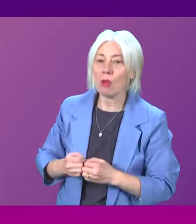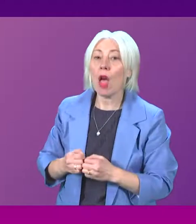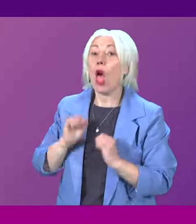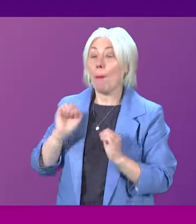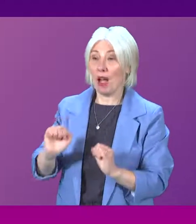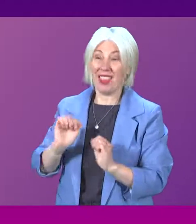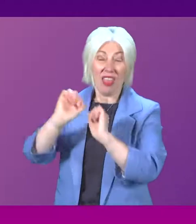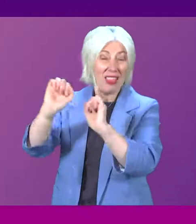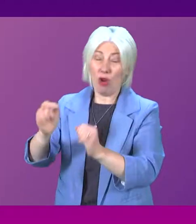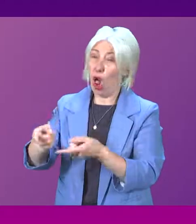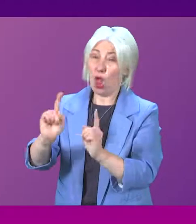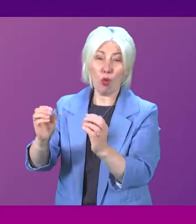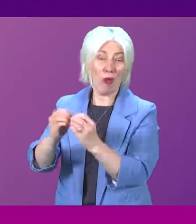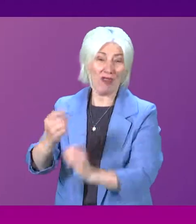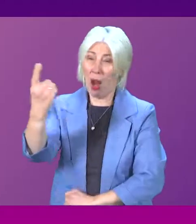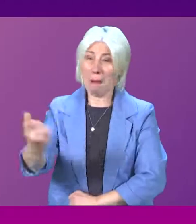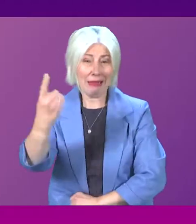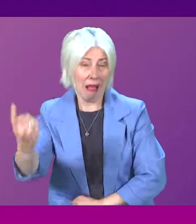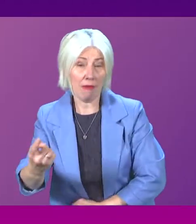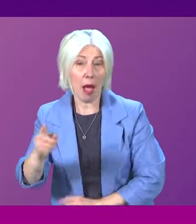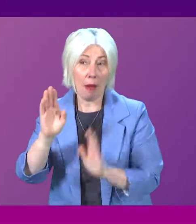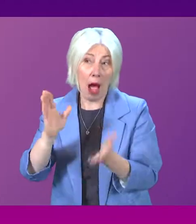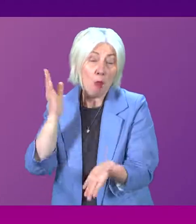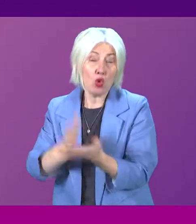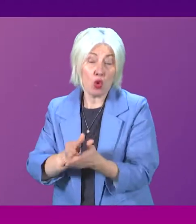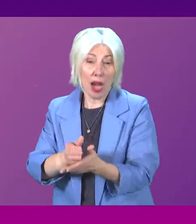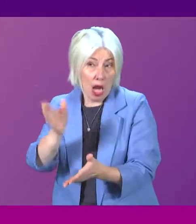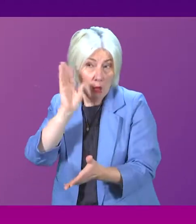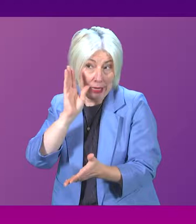is for Lord Brailsford, but he will hear the points that have been raised and will understand